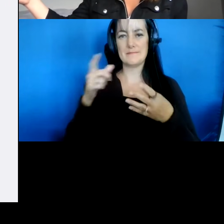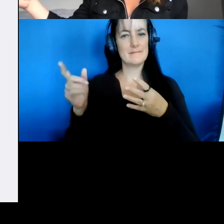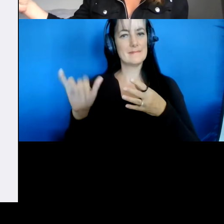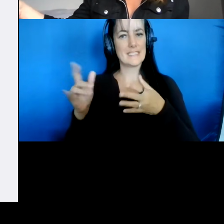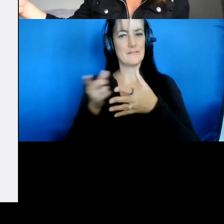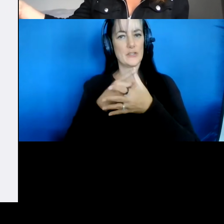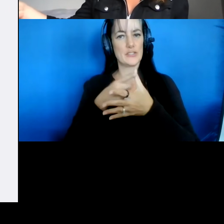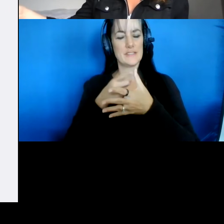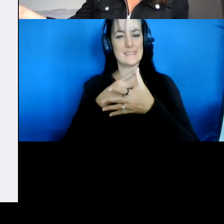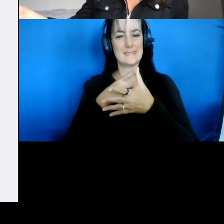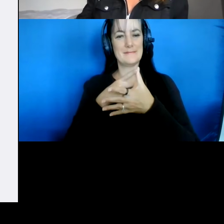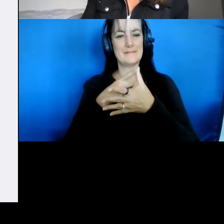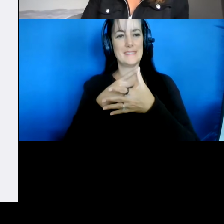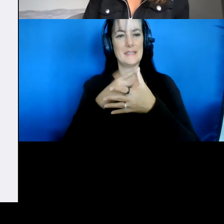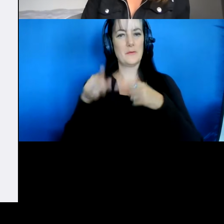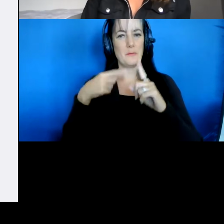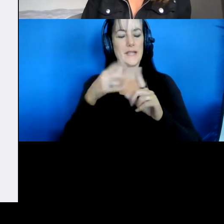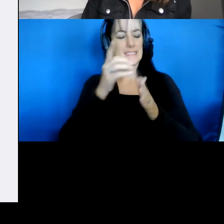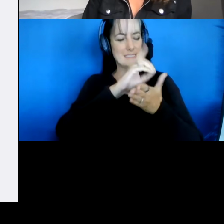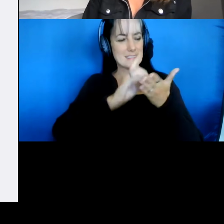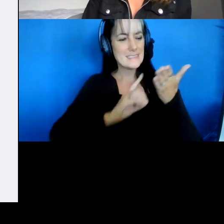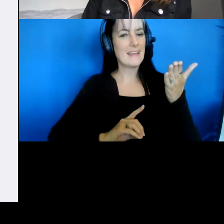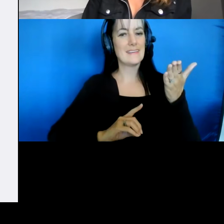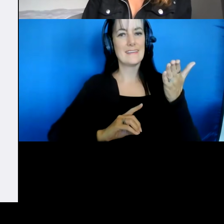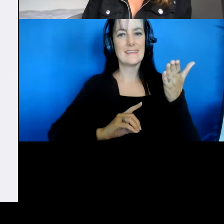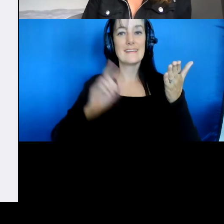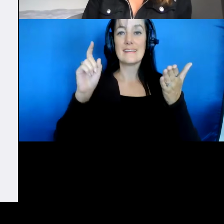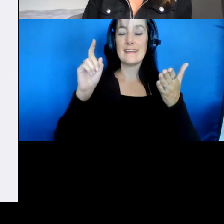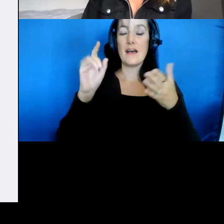throughout the whole design process. But, we need to be thinking about the what. What